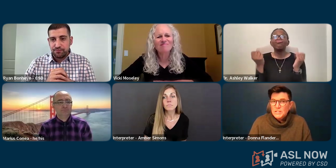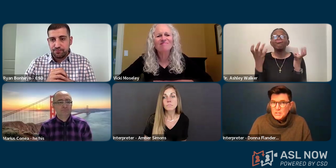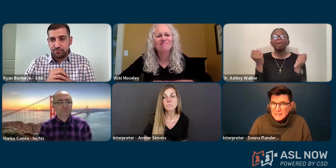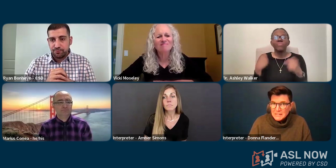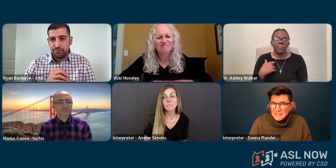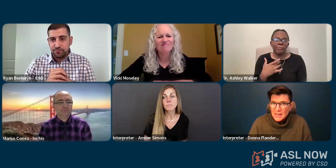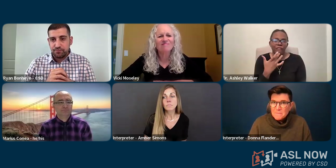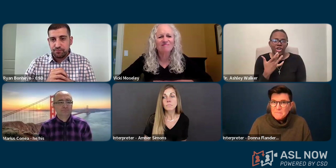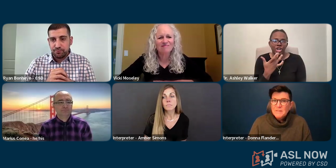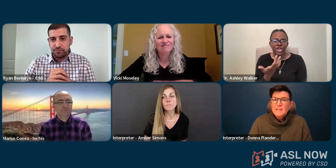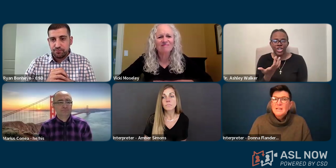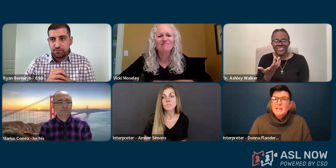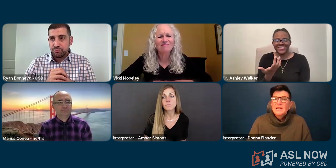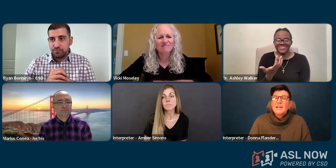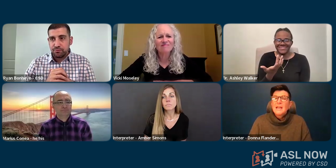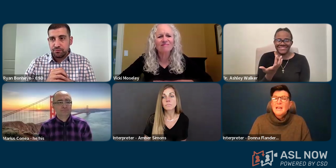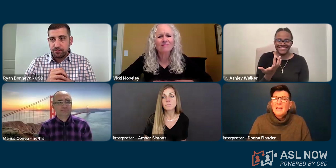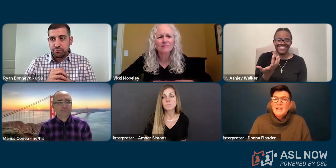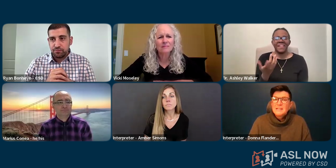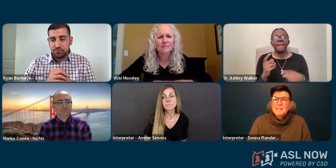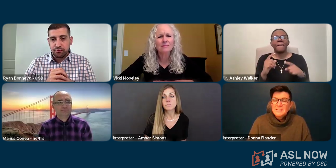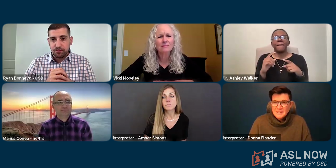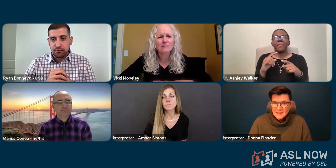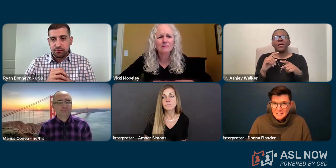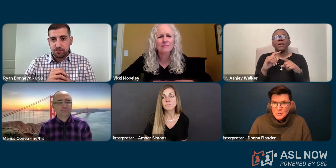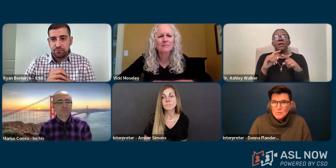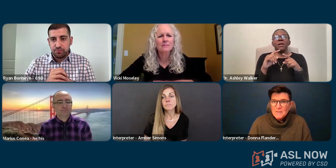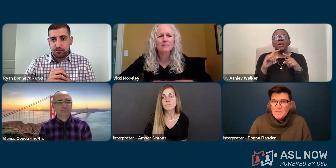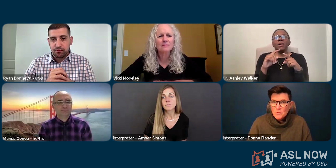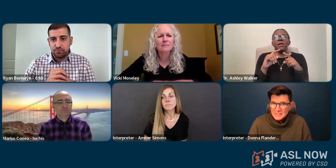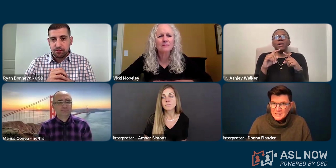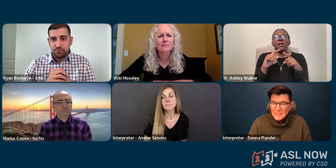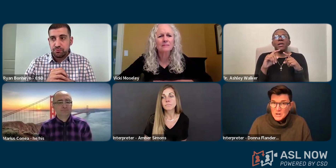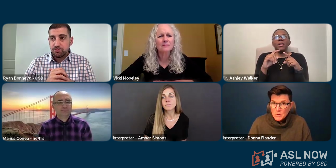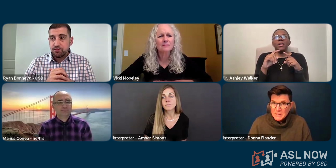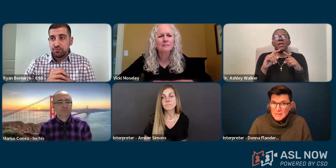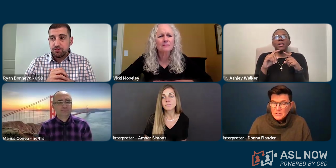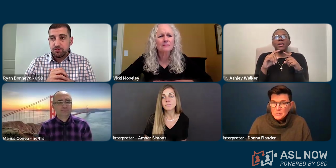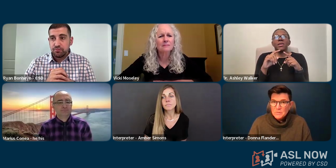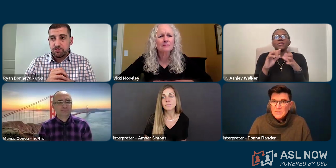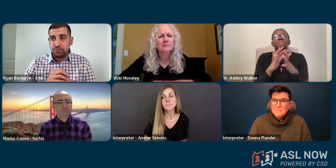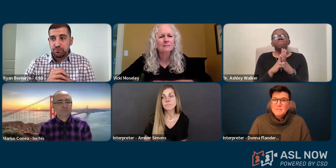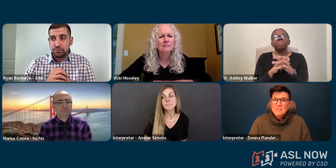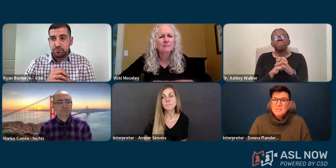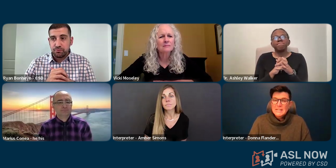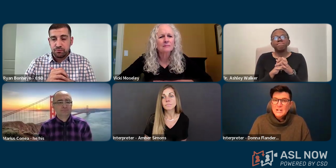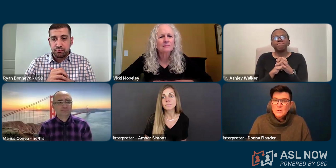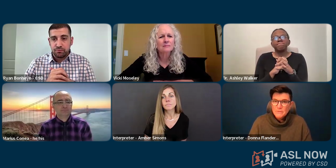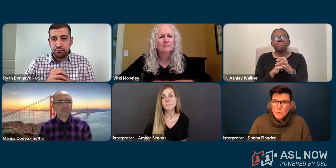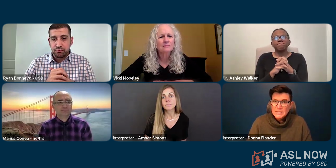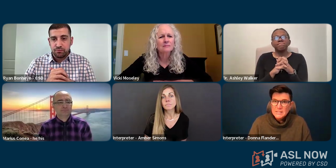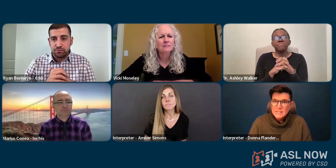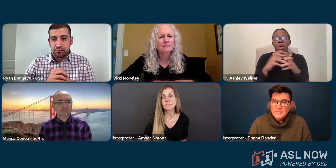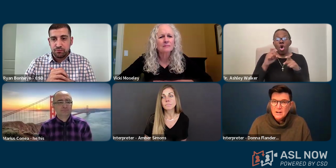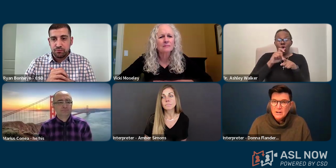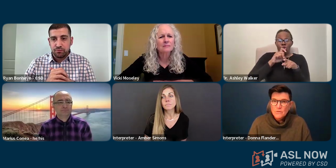I want to speak to them and use my voice. They know me and they're used to me so they can hear my voice and voice